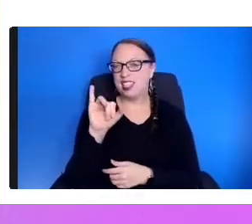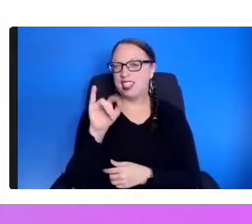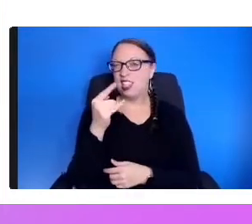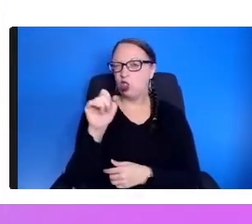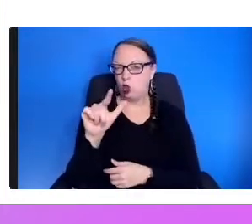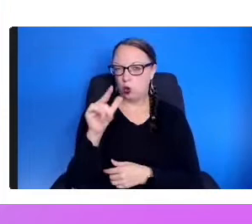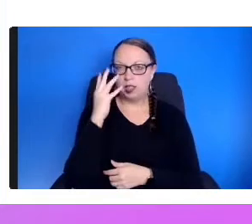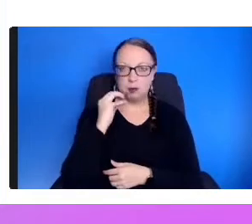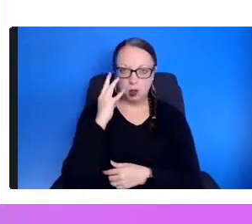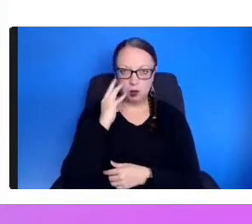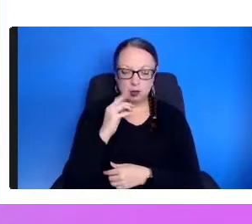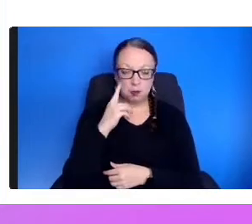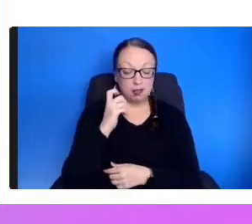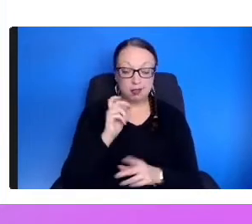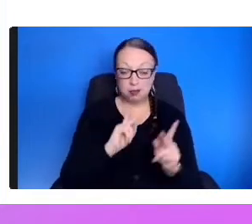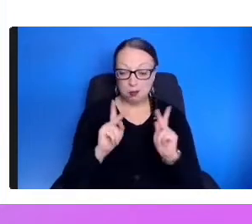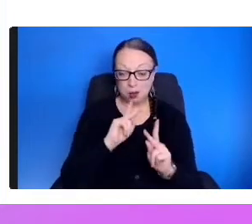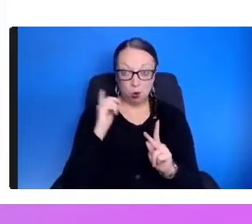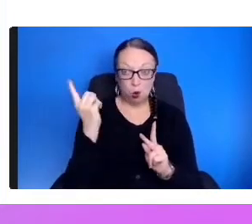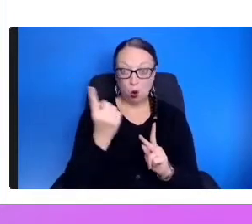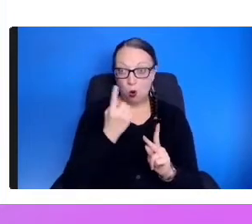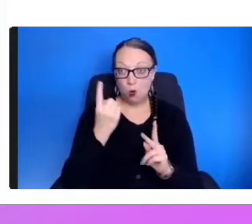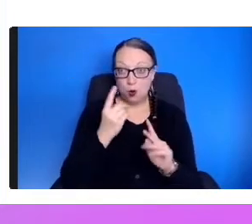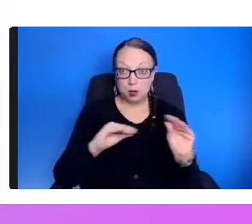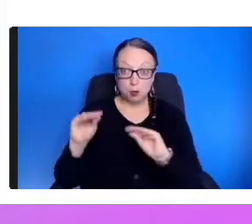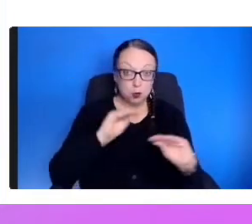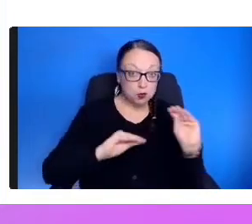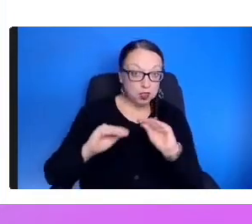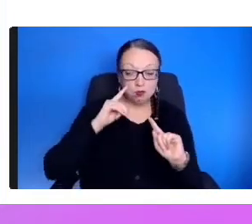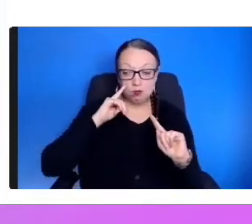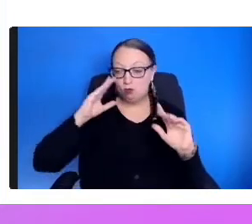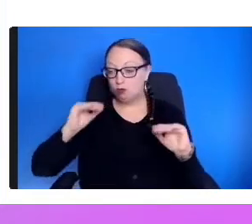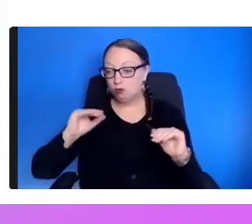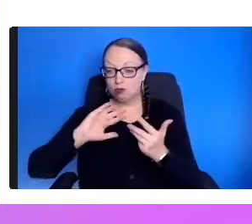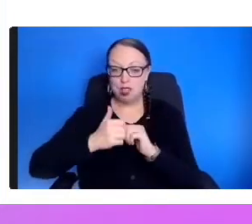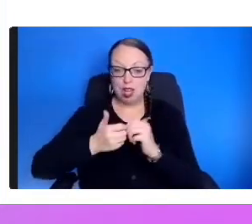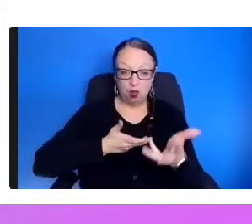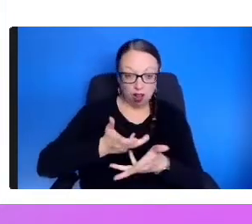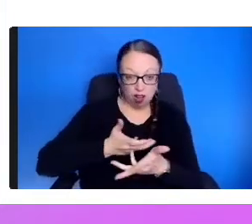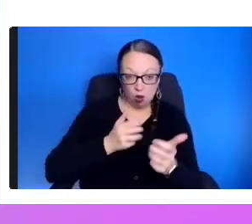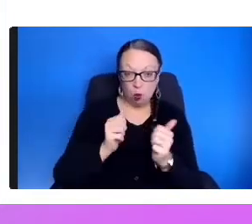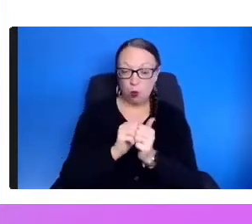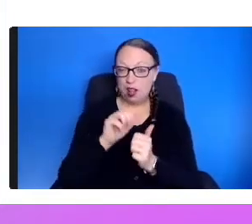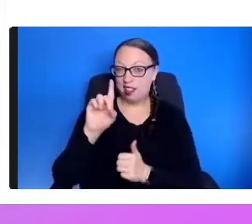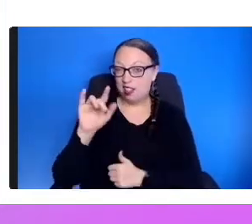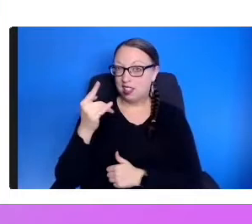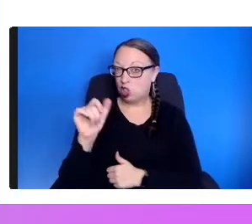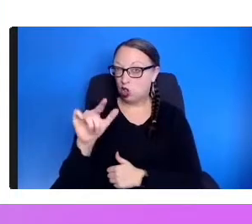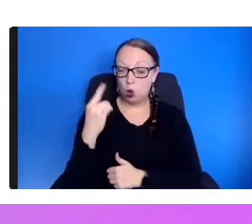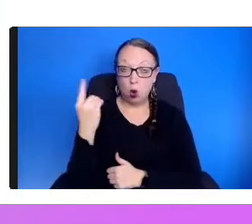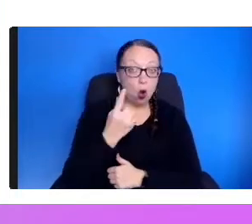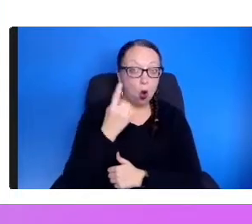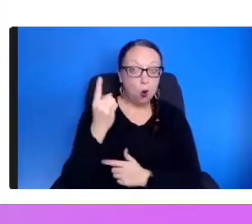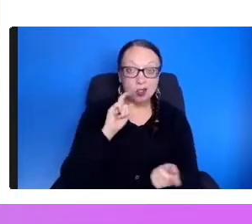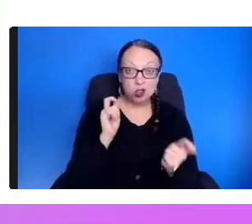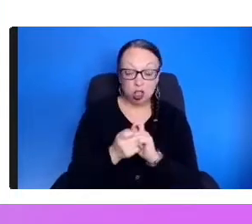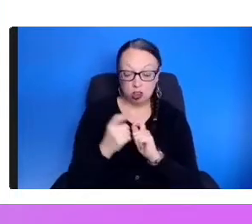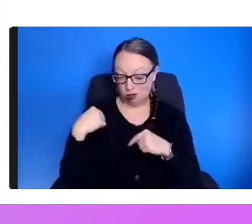people are always moving their expectations the way they engage with digital always changing. Just looking at this last year with COVID